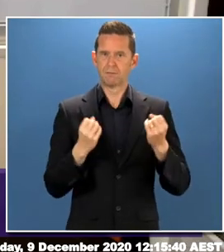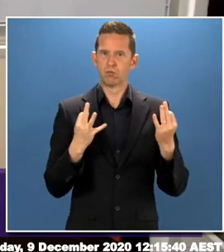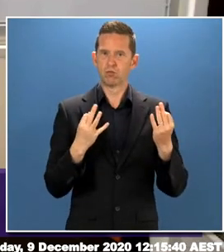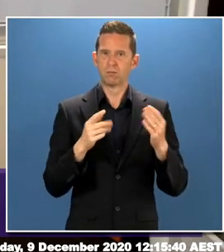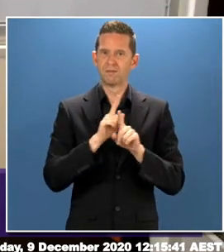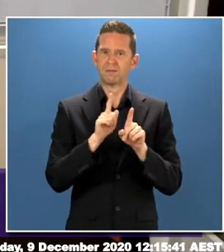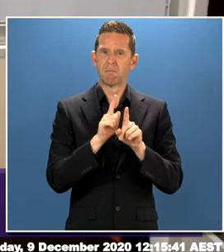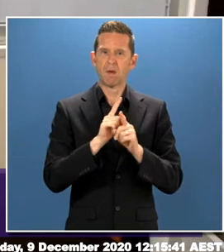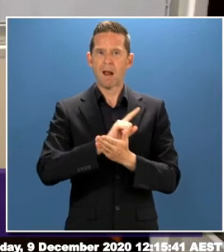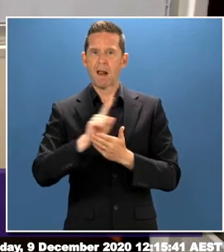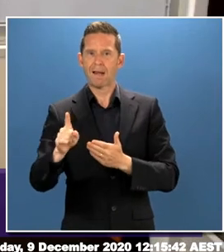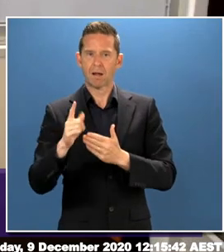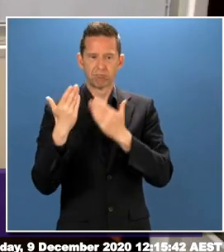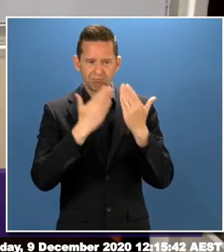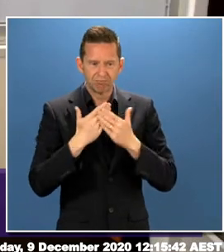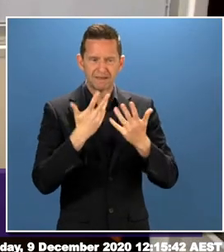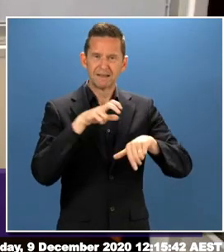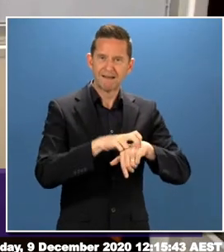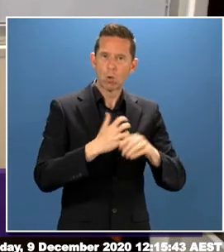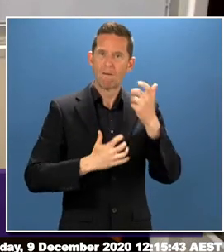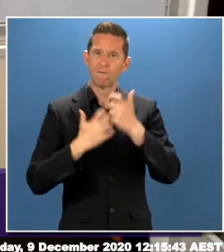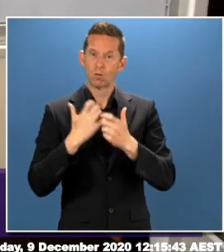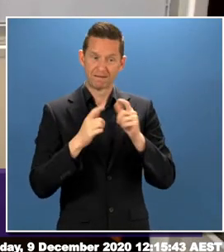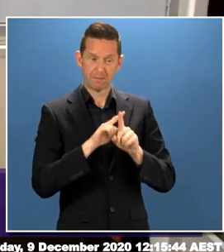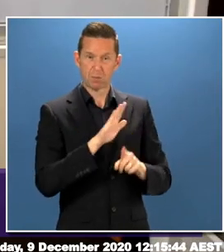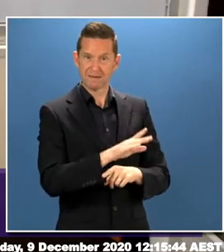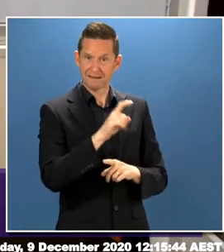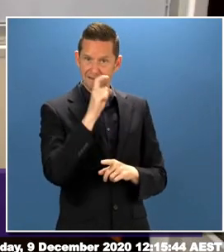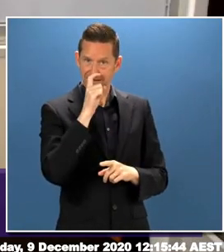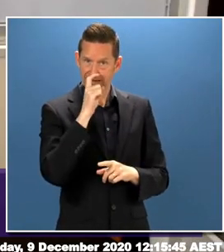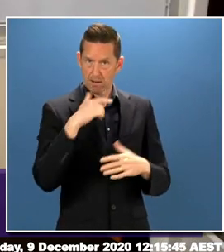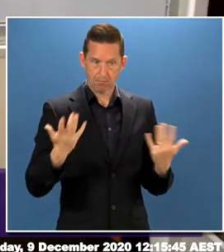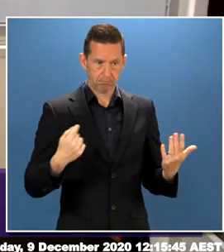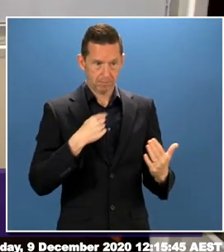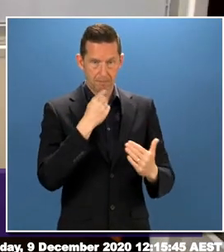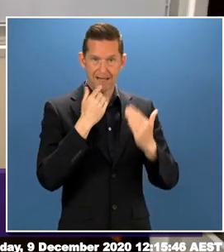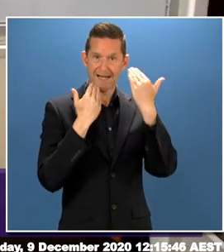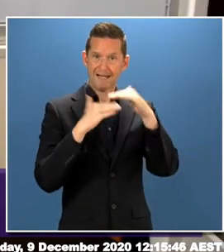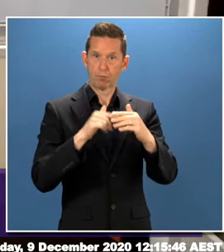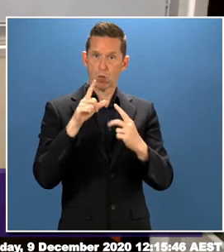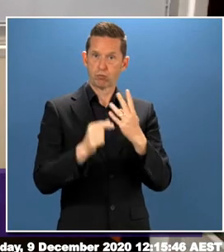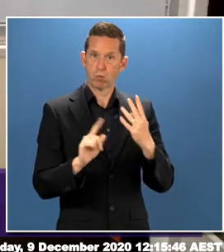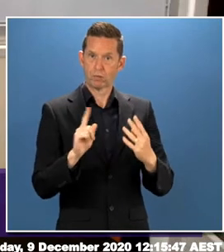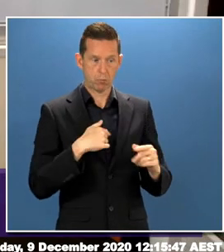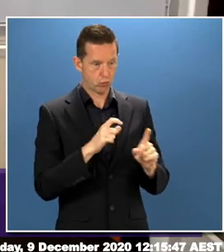was furthering her education. And I was really having limited choices as to where my daughter could go,